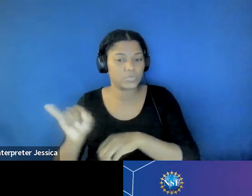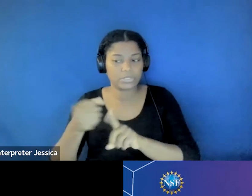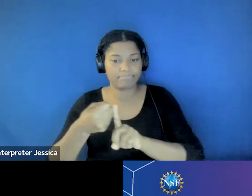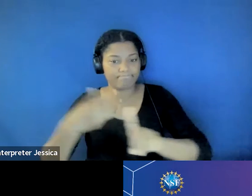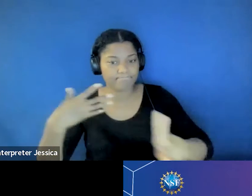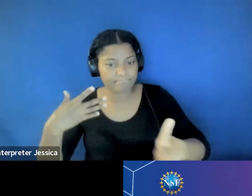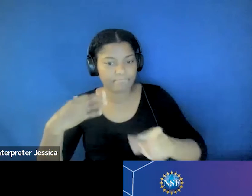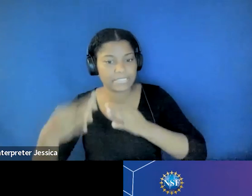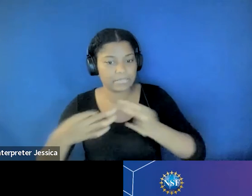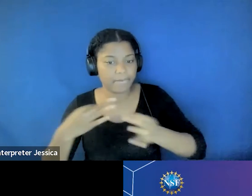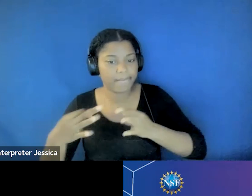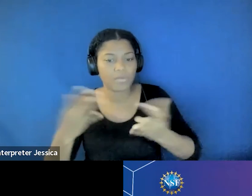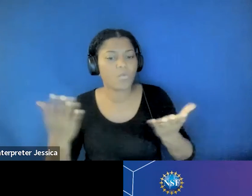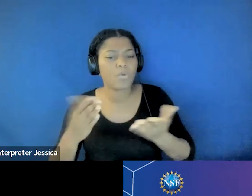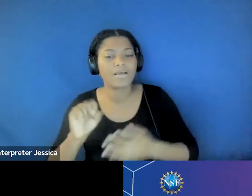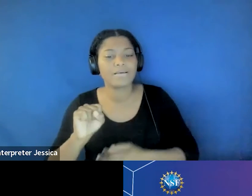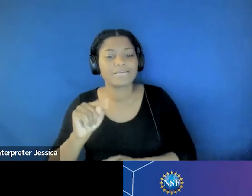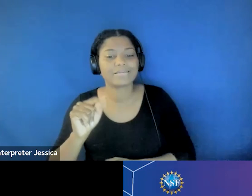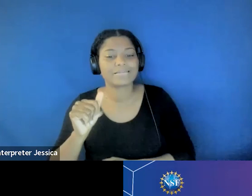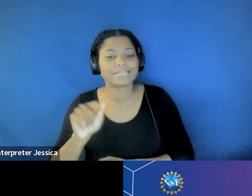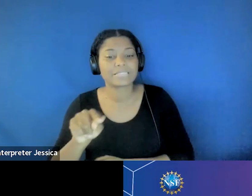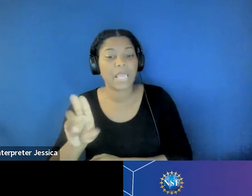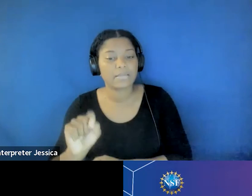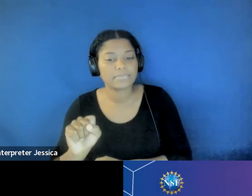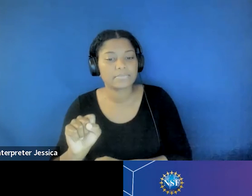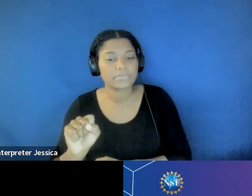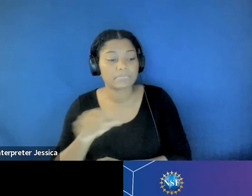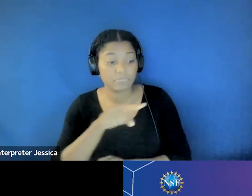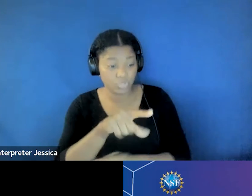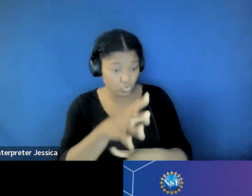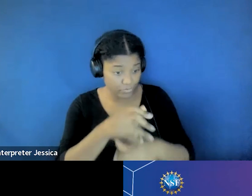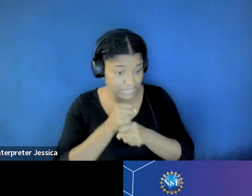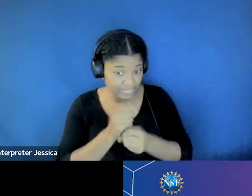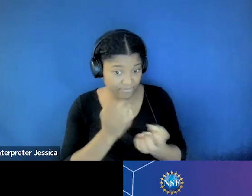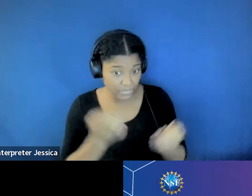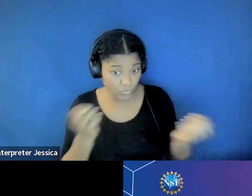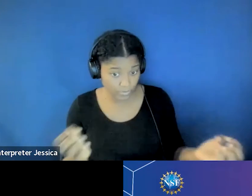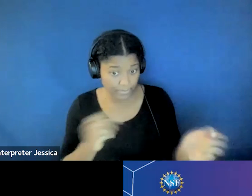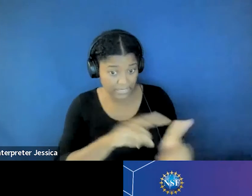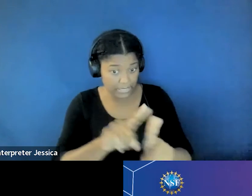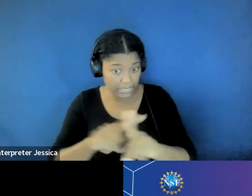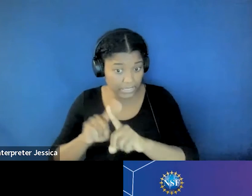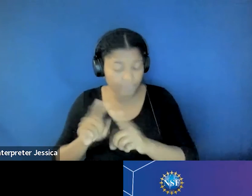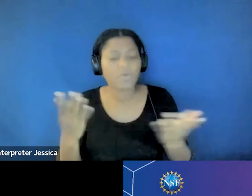what is the status of the instruments that they have received over, a period of time? So,